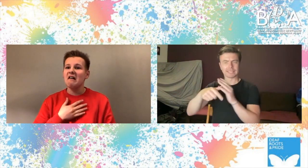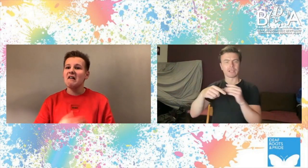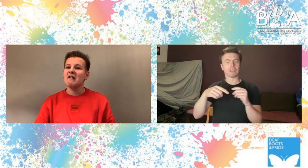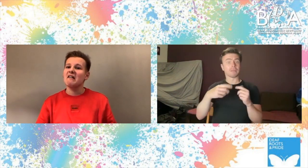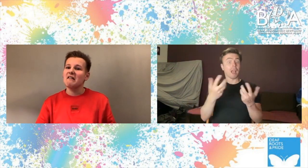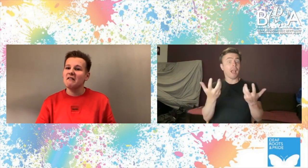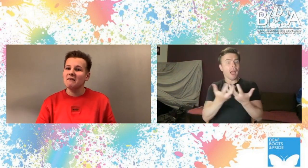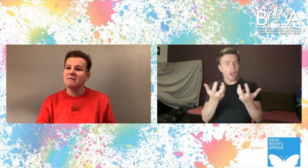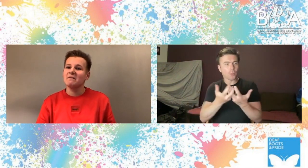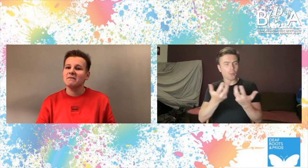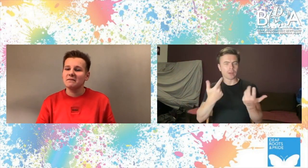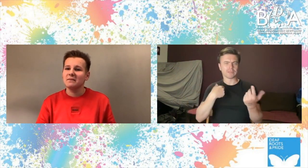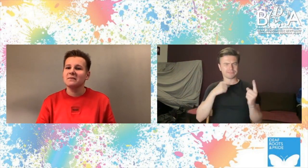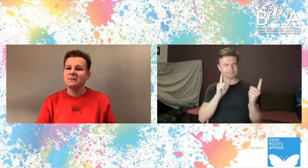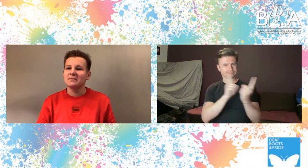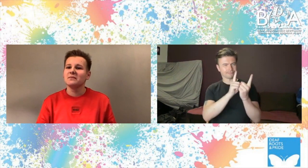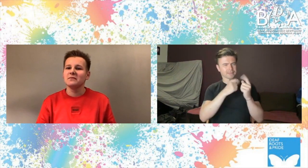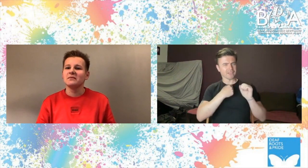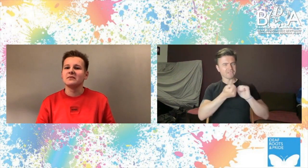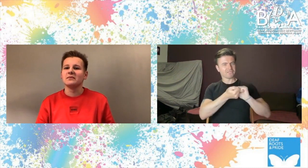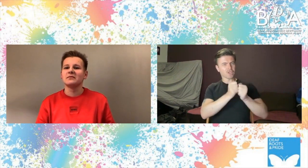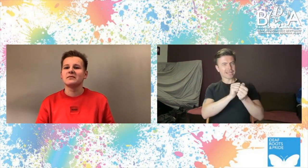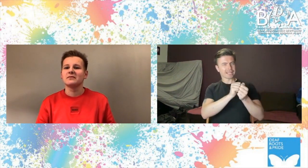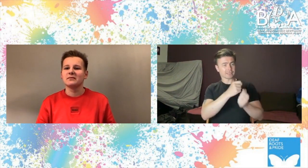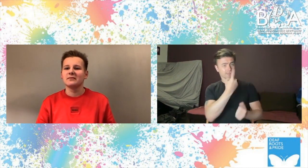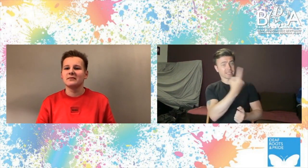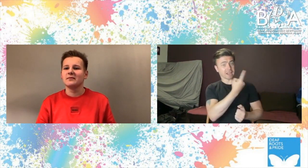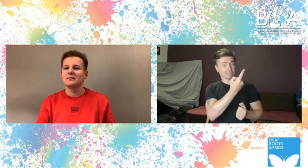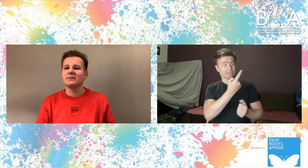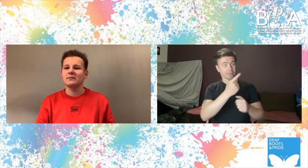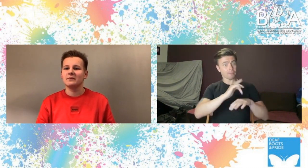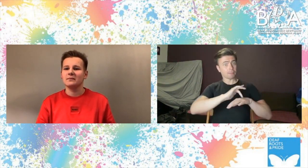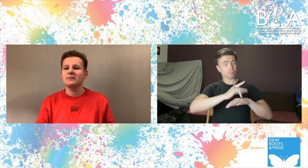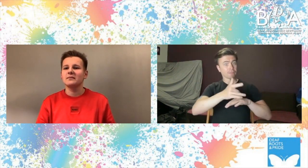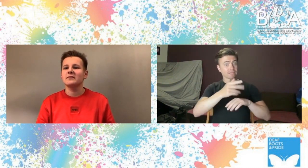really getting into photography, and that was because I met a pal of mine, a Deaf friend,